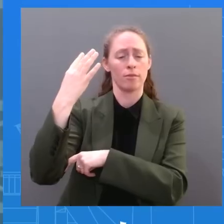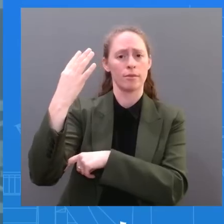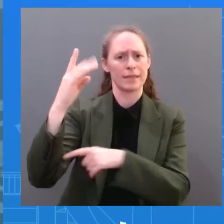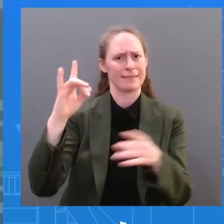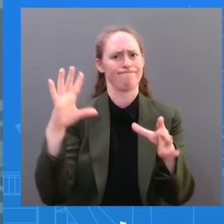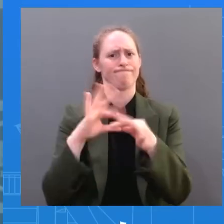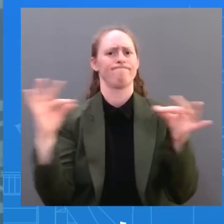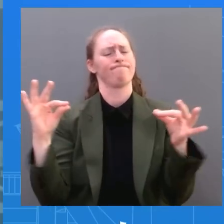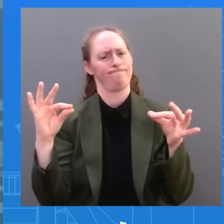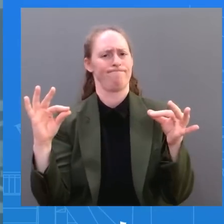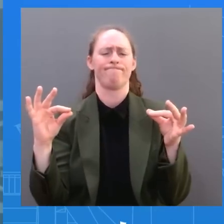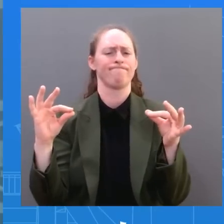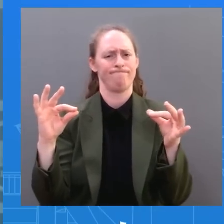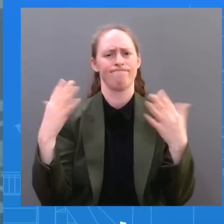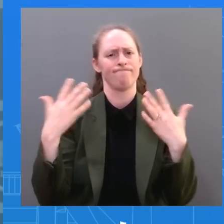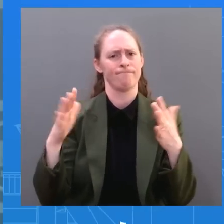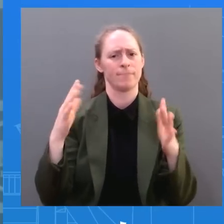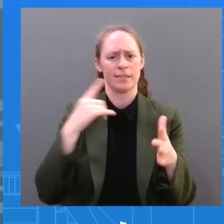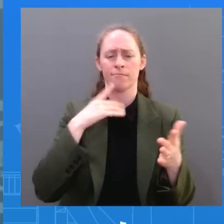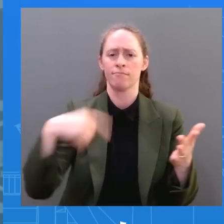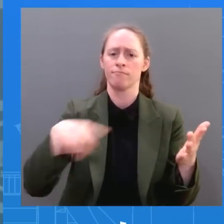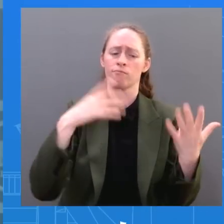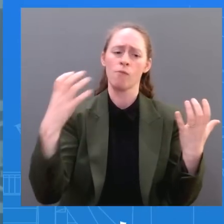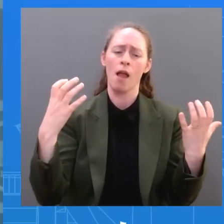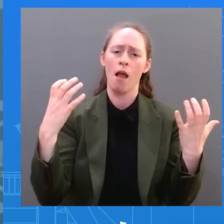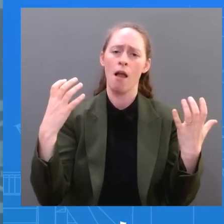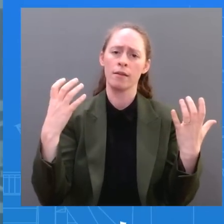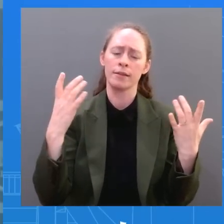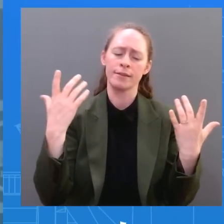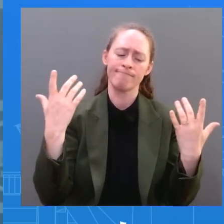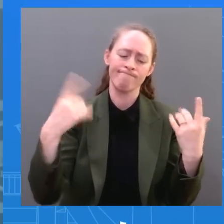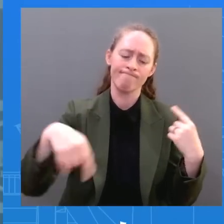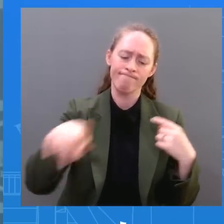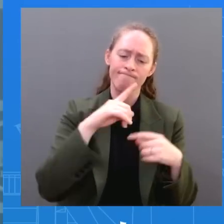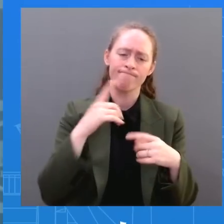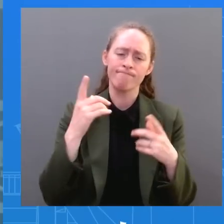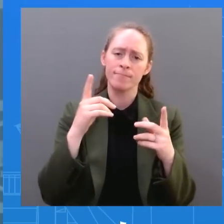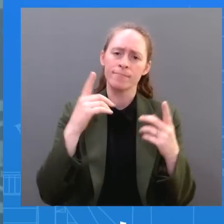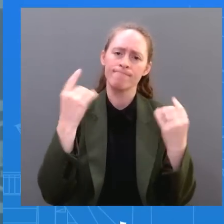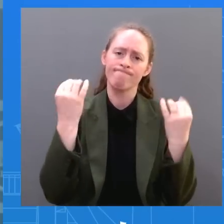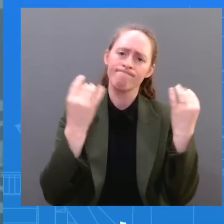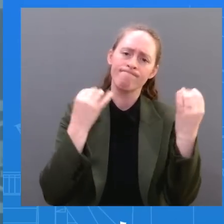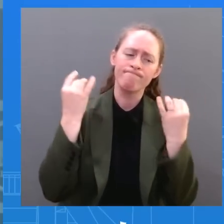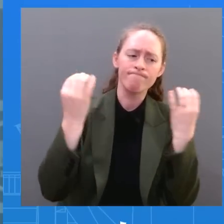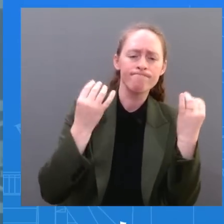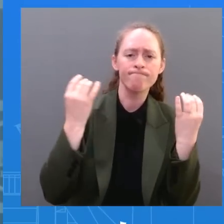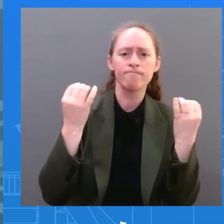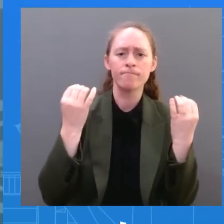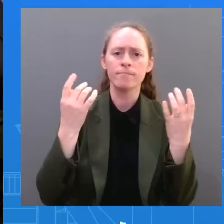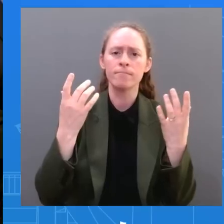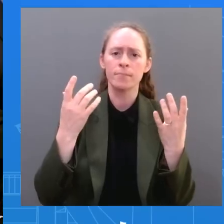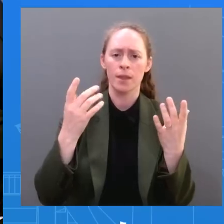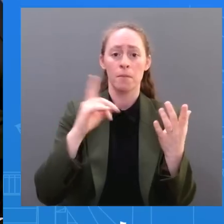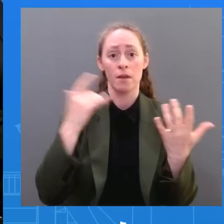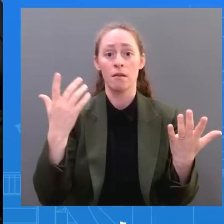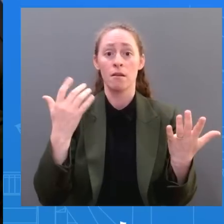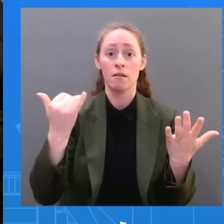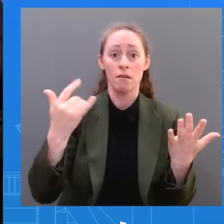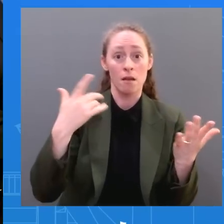But we are not planning -- right now, at this moment, I don't have any plans of a future trip to Chicago. The Press: And since you mentioned the Ohio trip tomorrow,